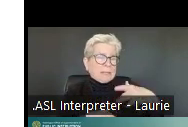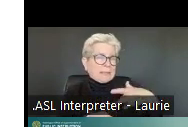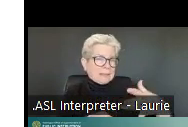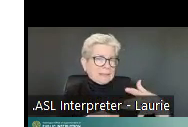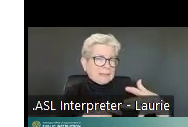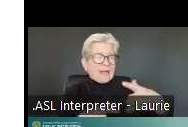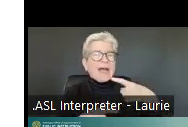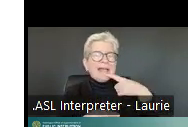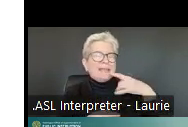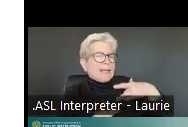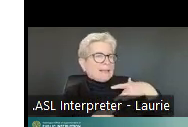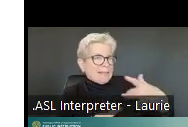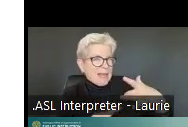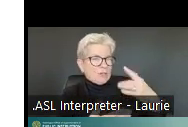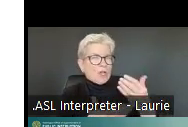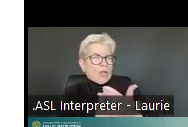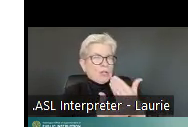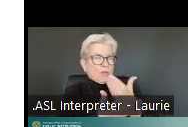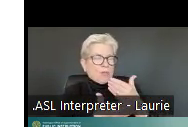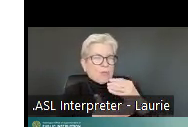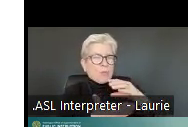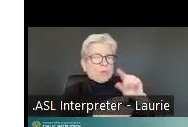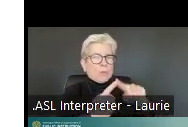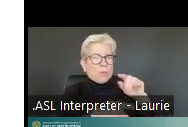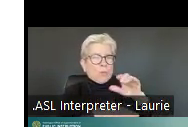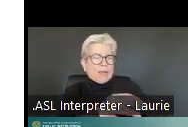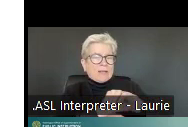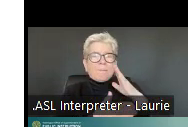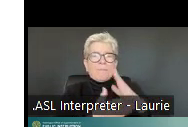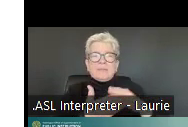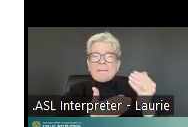newcomers already come with some basic English, which is fabulous if that is the